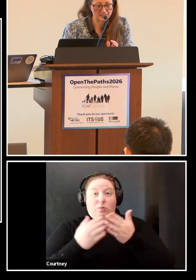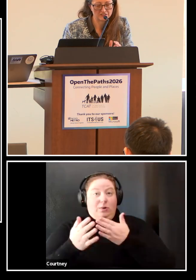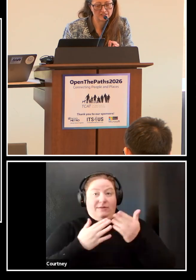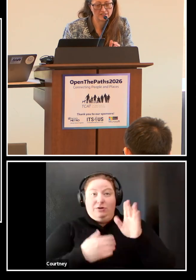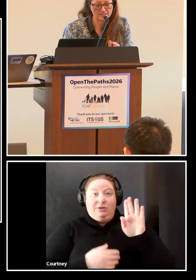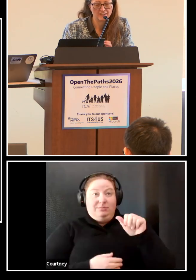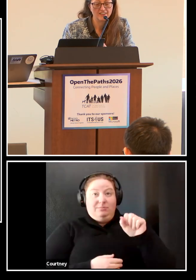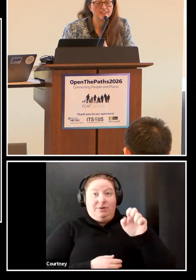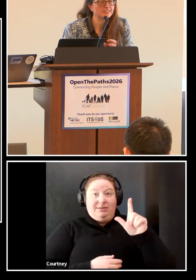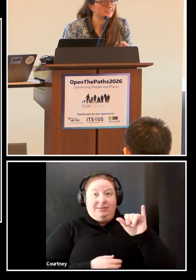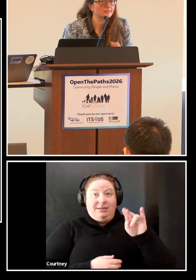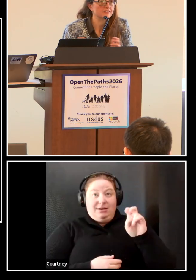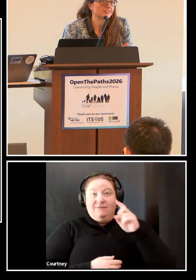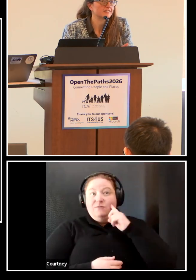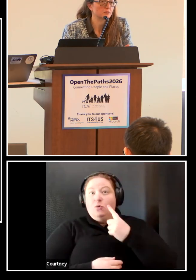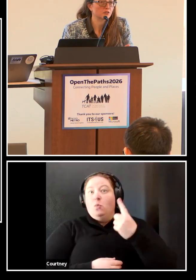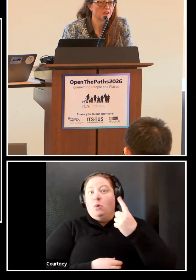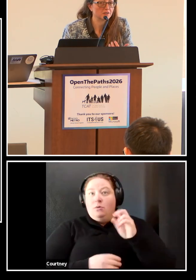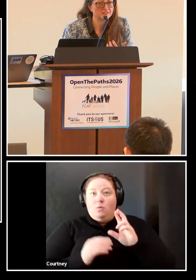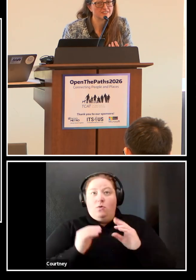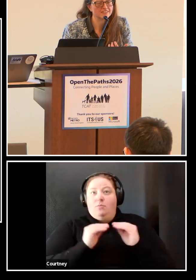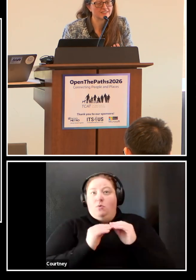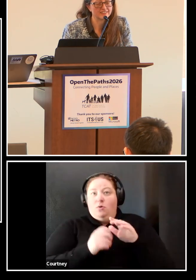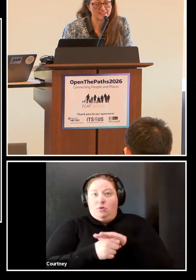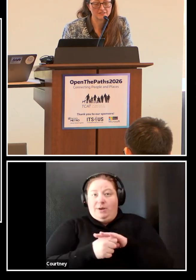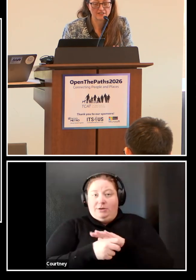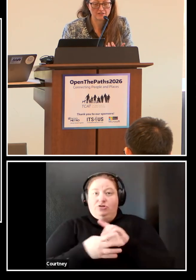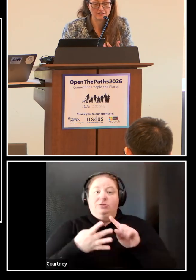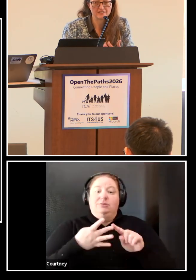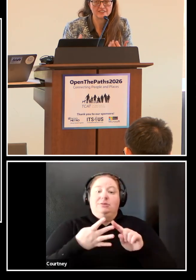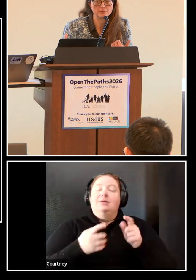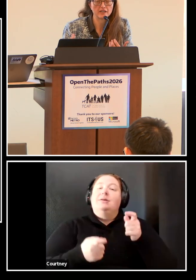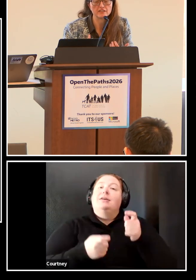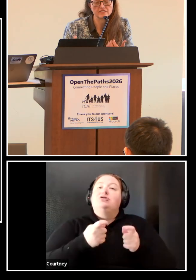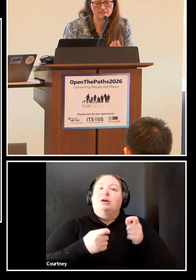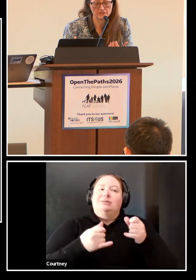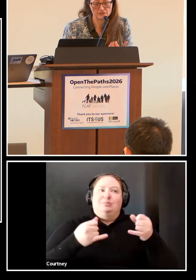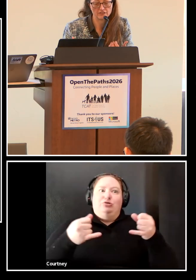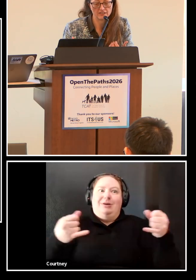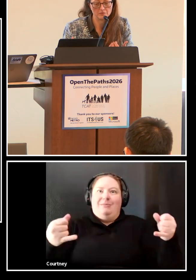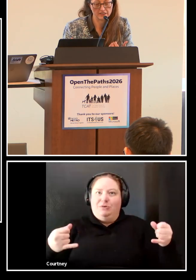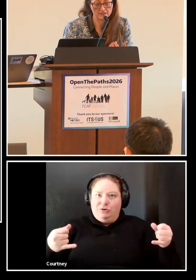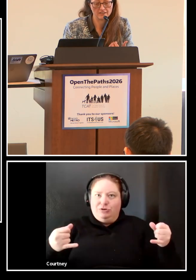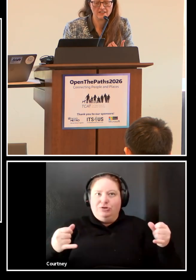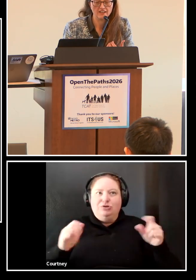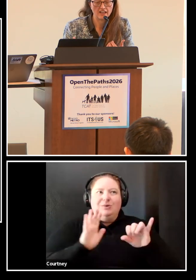locations. Then you adjust the parameters to identify what comparisons you're trying to make